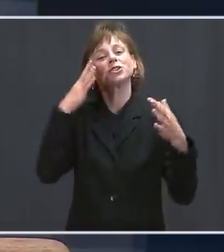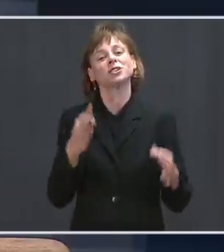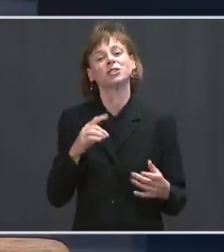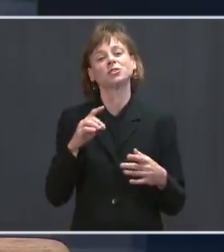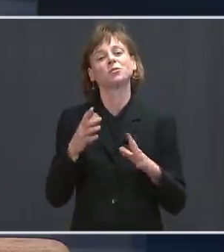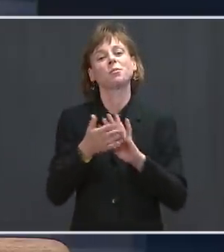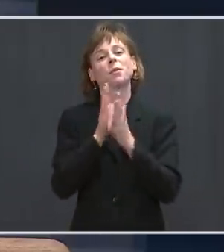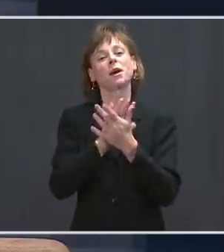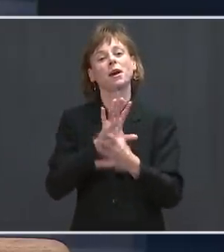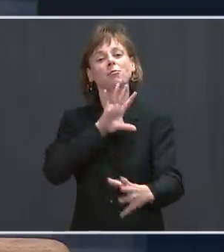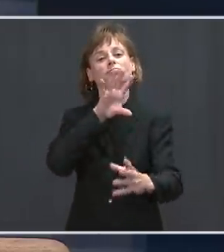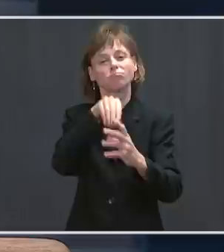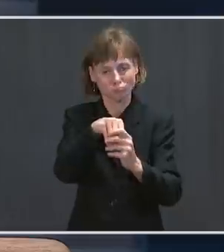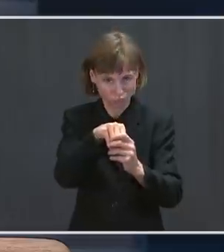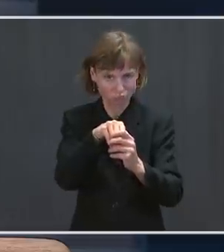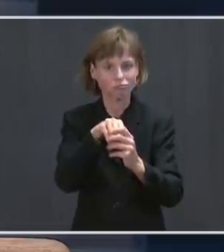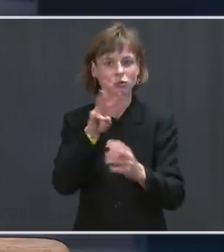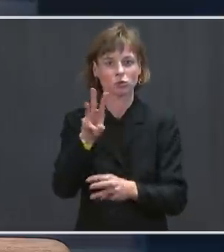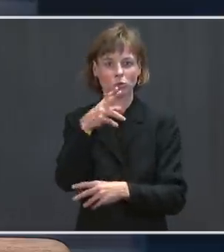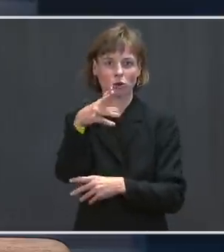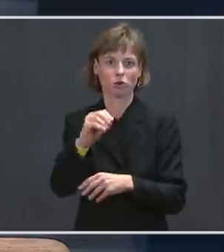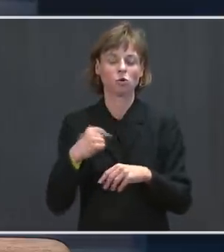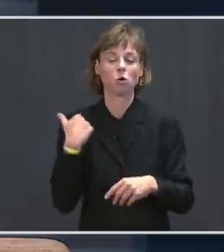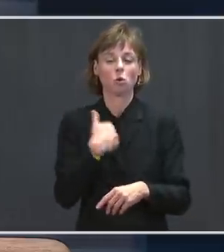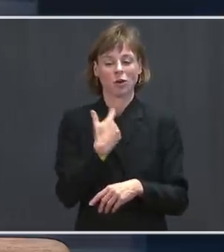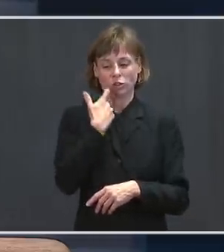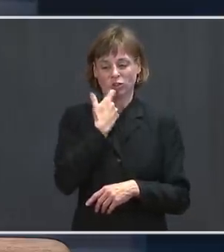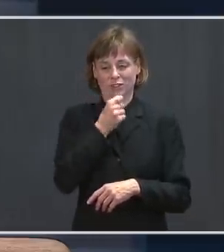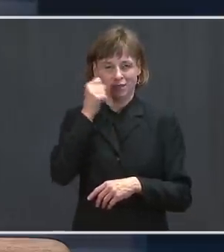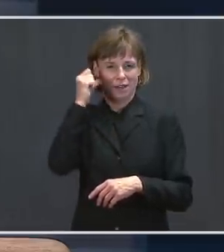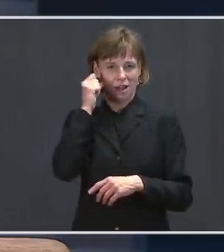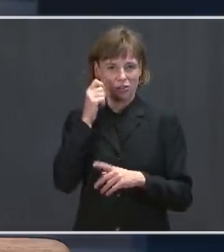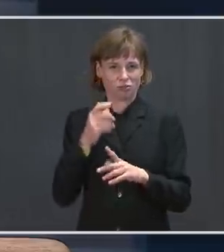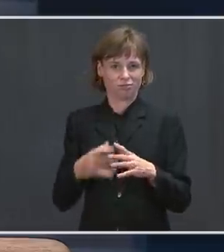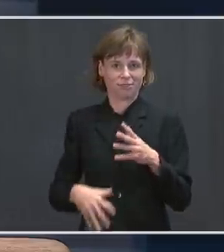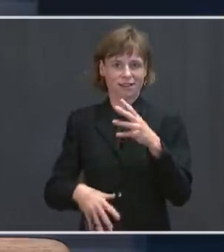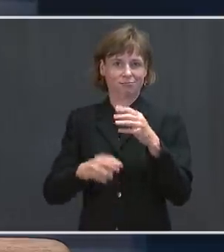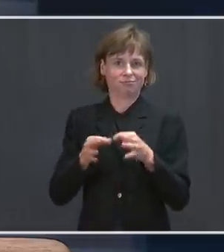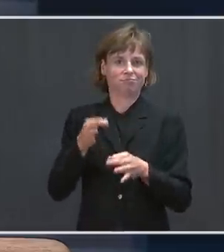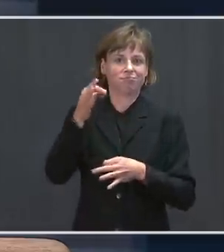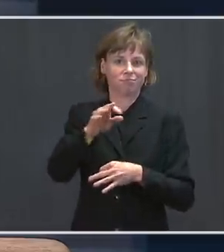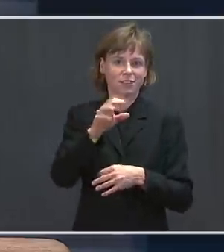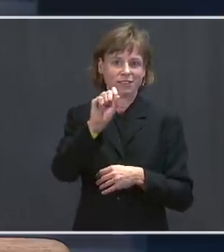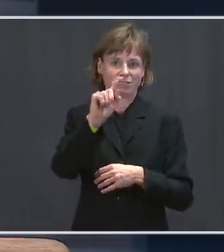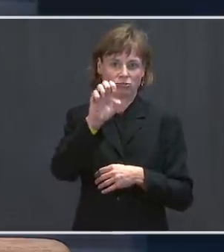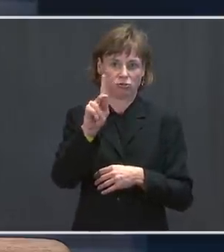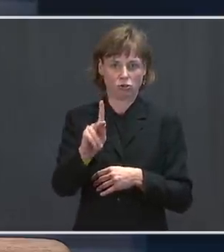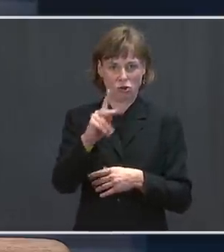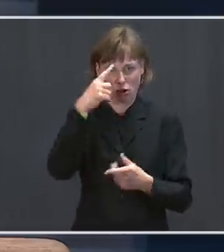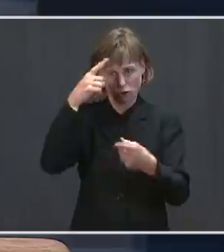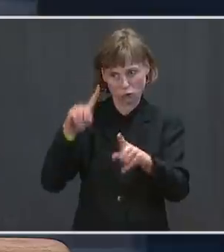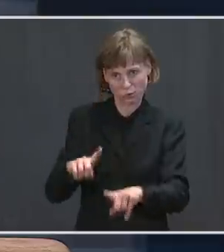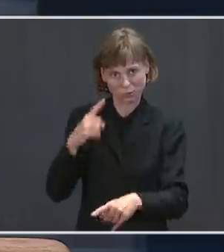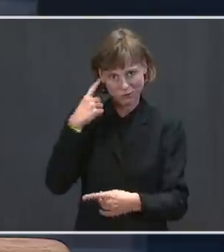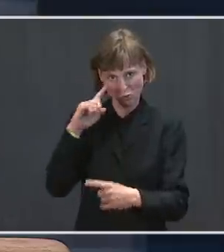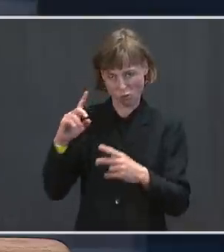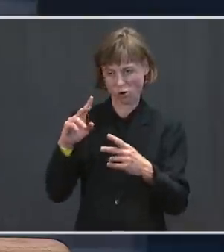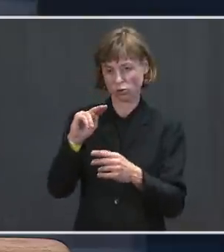We've just yesterday extended the New START treaty to maintain strategic nuclear stability with Russia for the next five years.